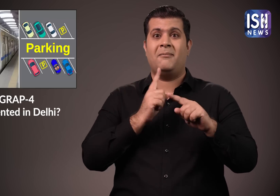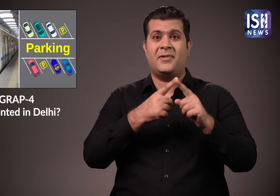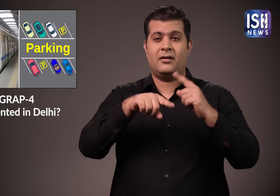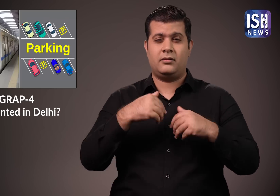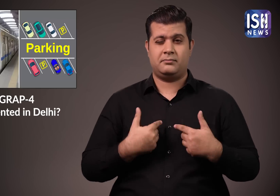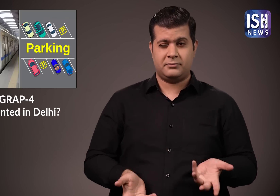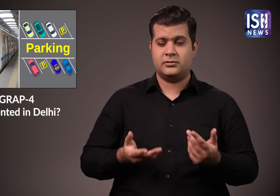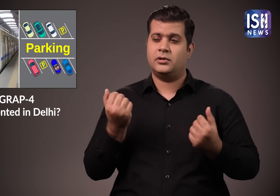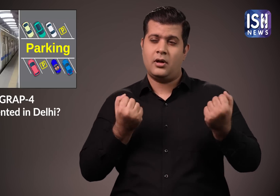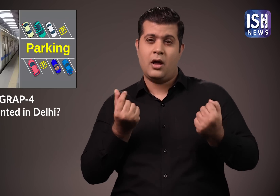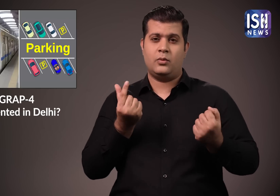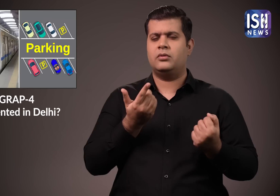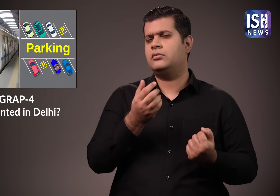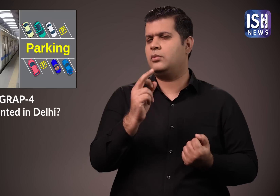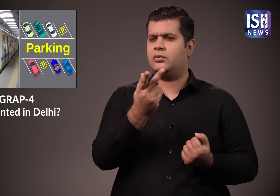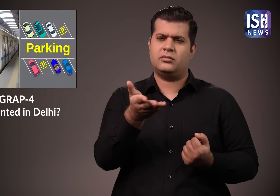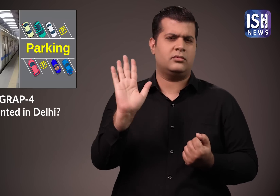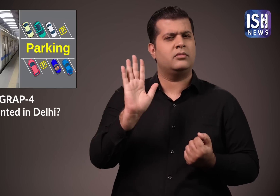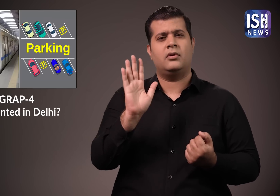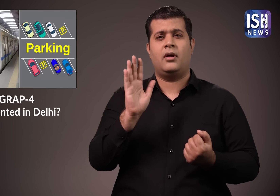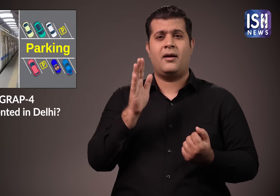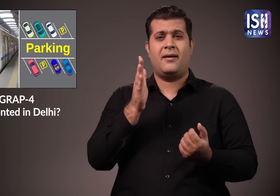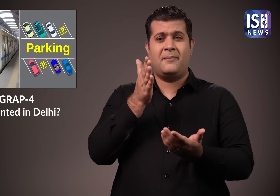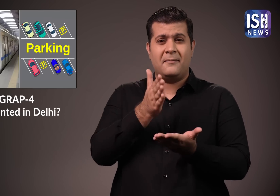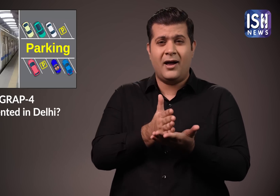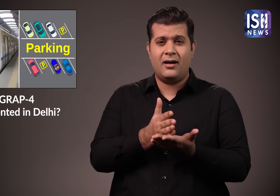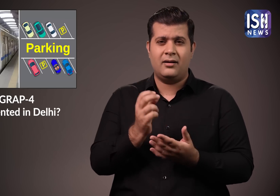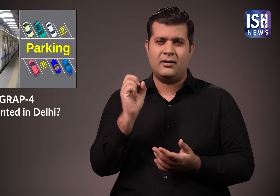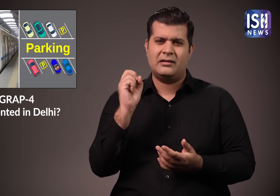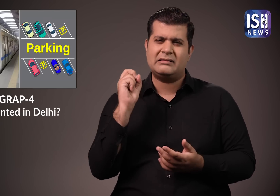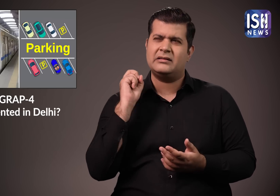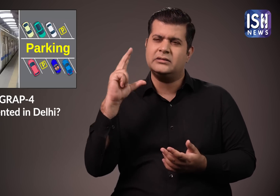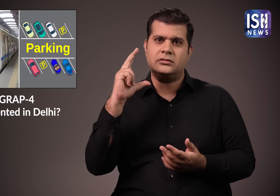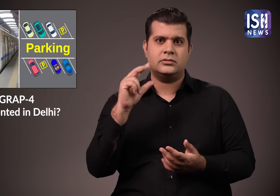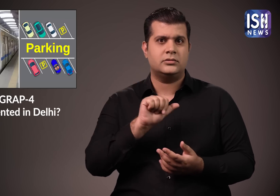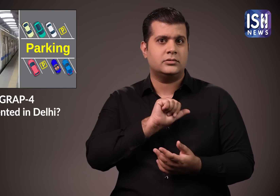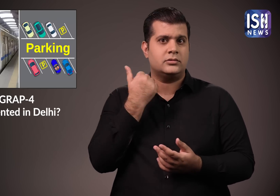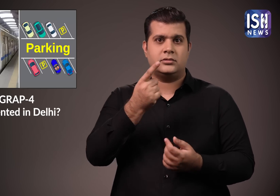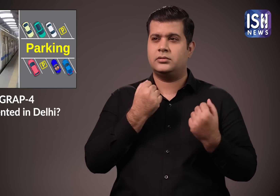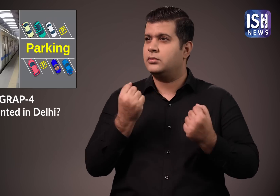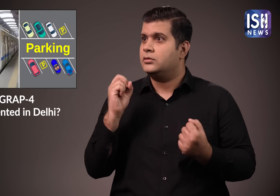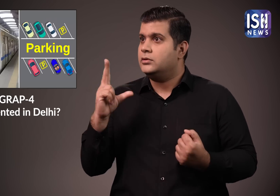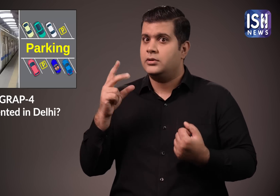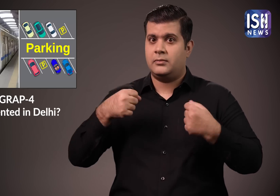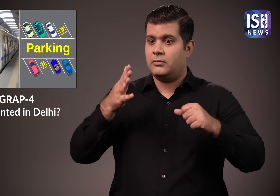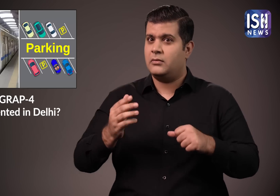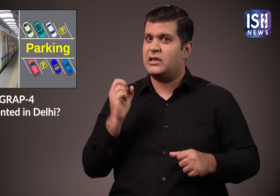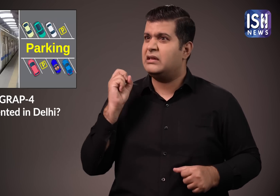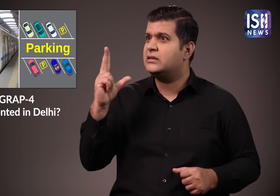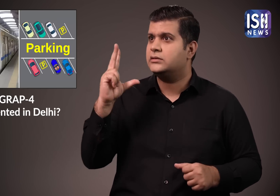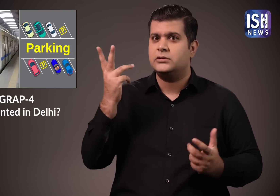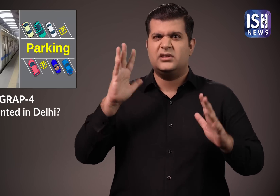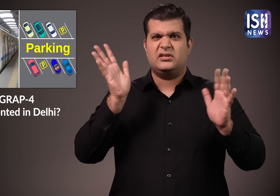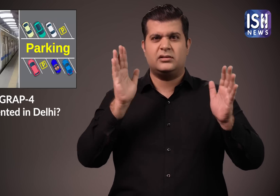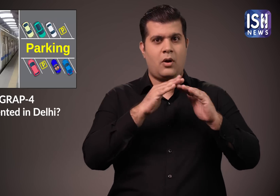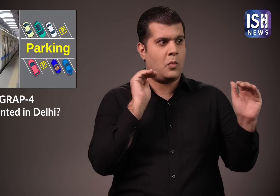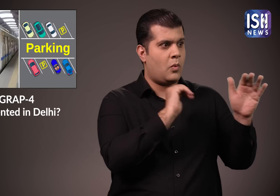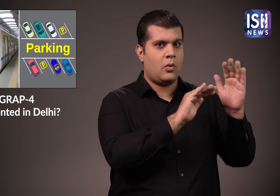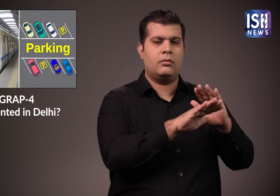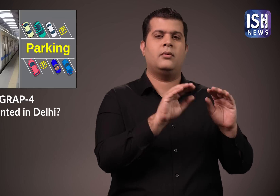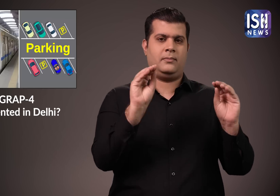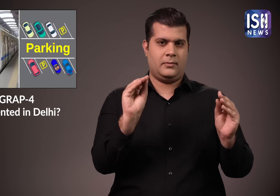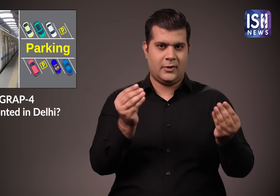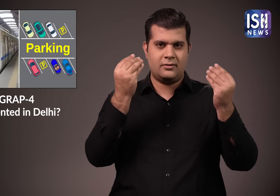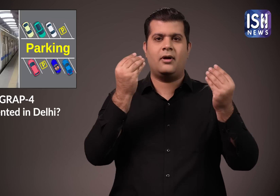For those who will continue to use car, let me tell you the parking costs have been increased.